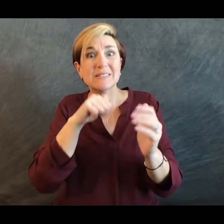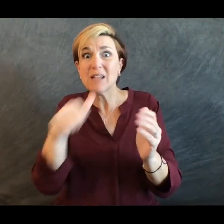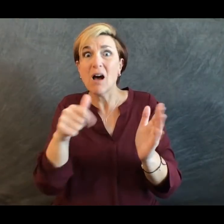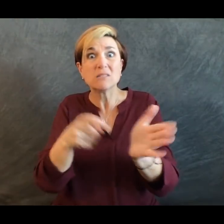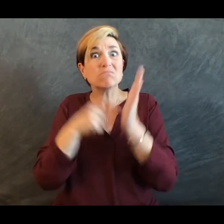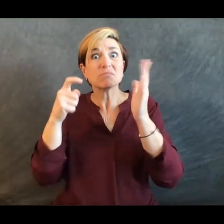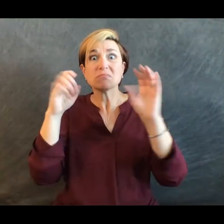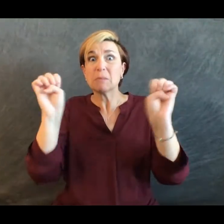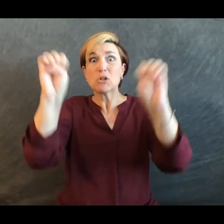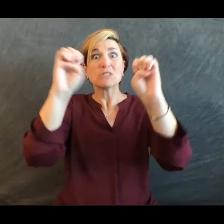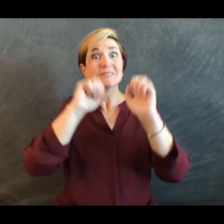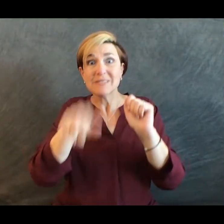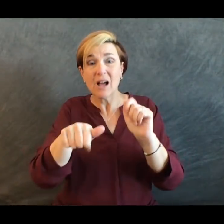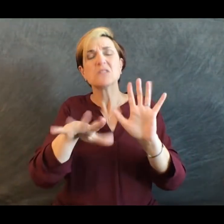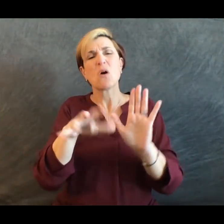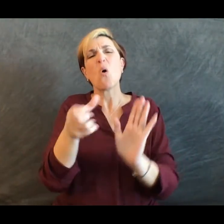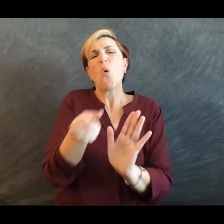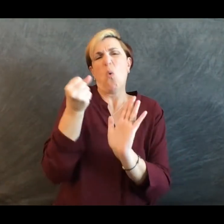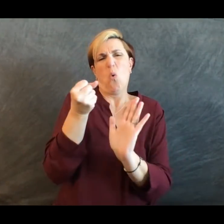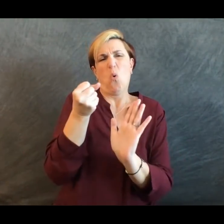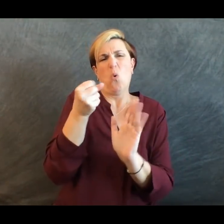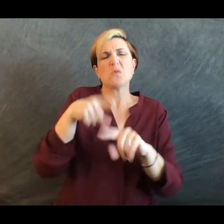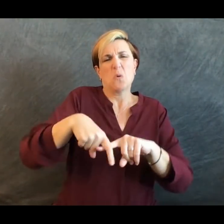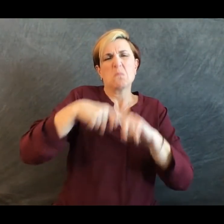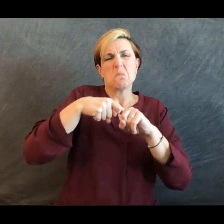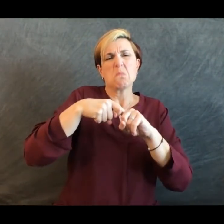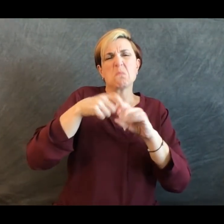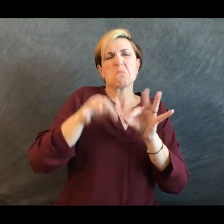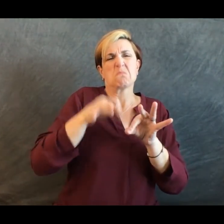do them now the choice to delay any treatment still remains between the